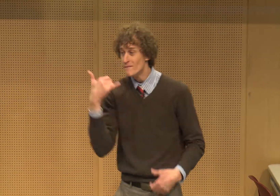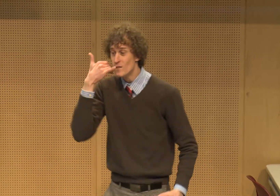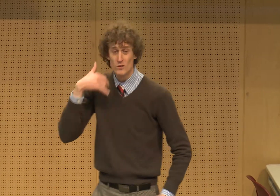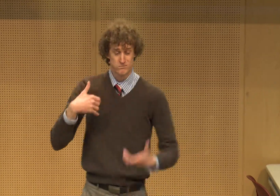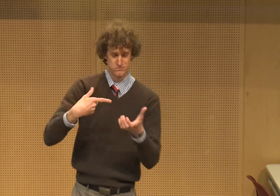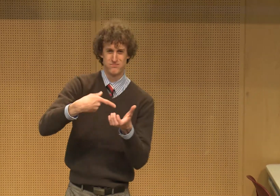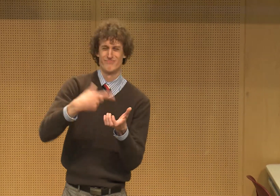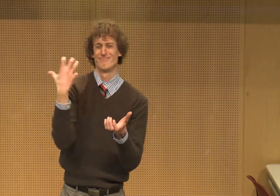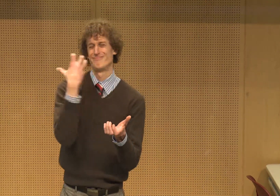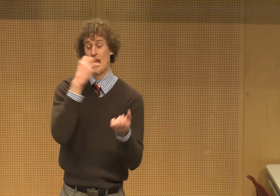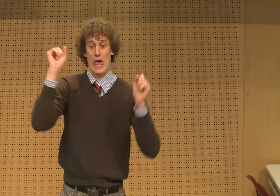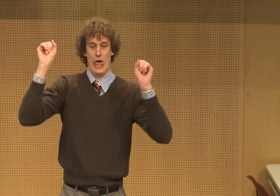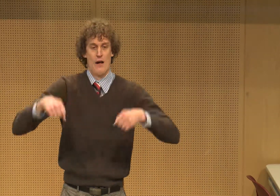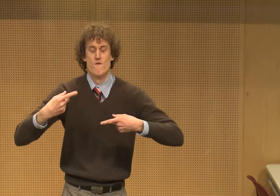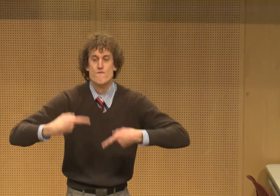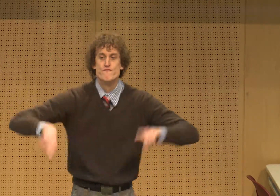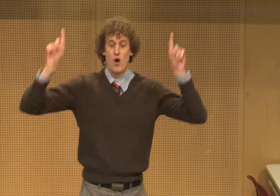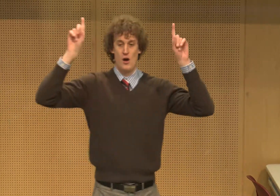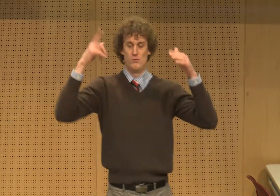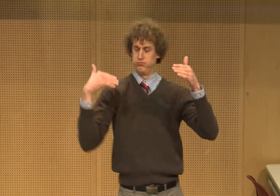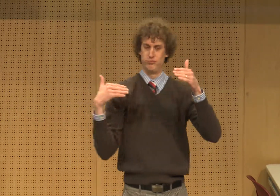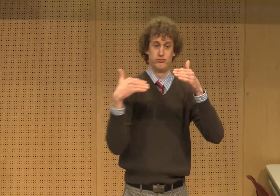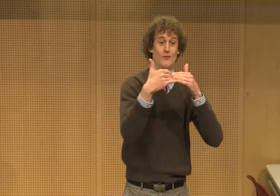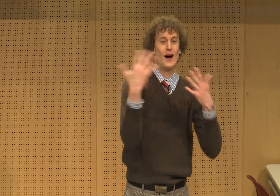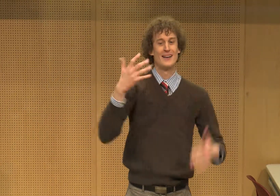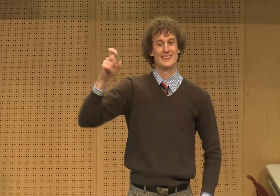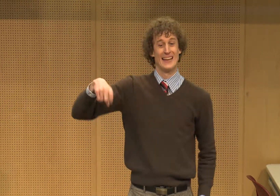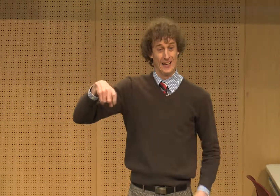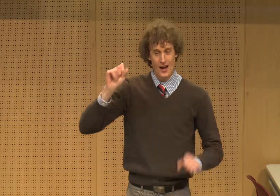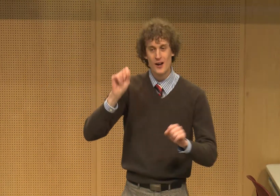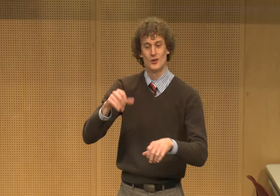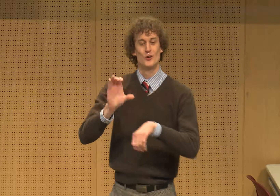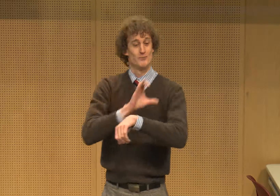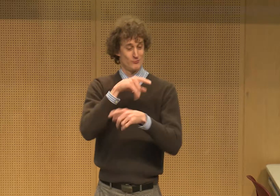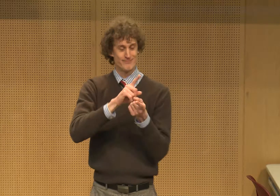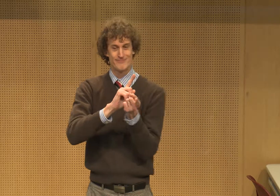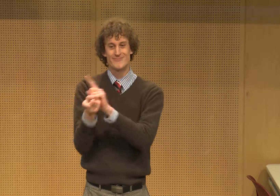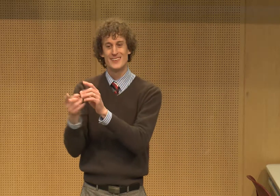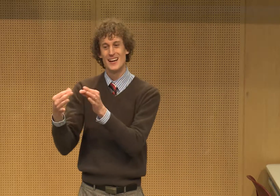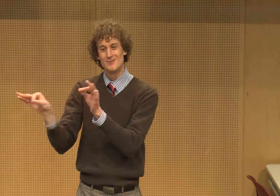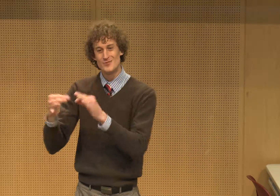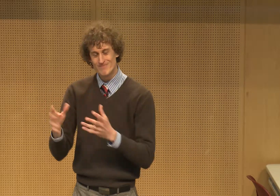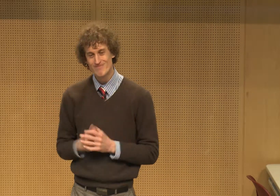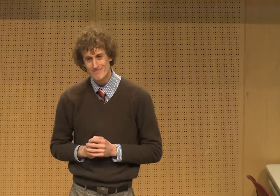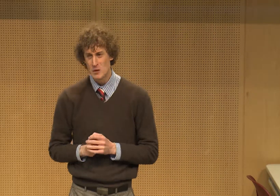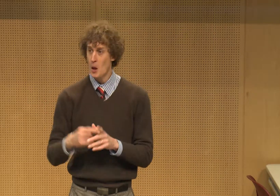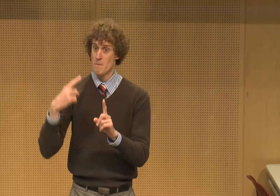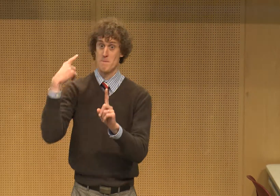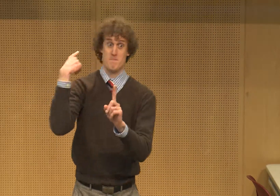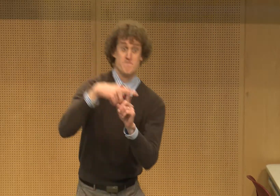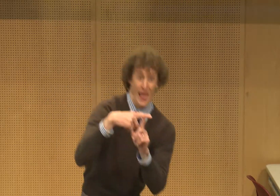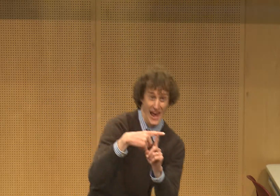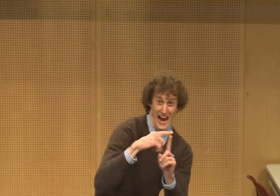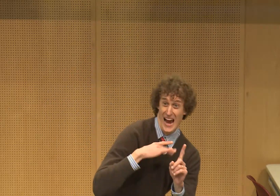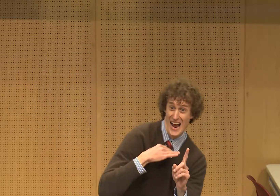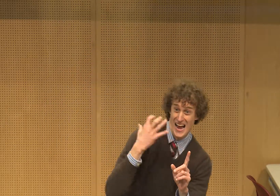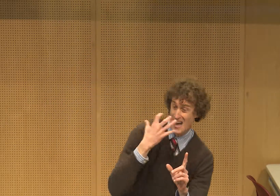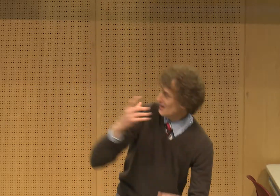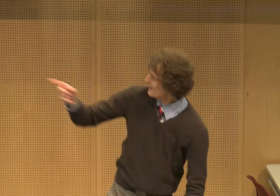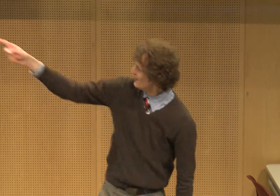can fit onto this small picture that you see on a penny. So now the computing power has reached a point